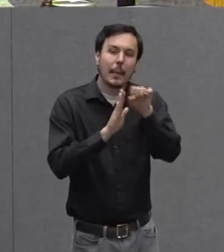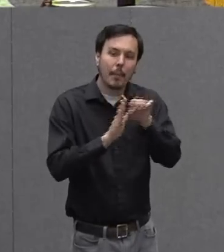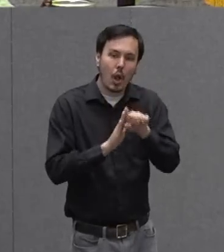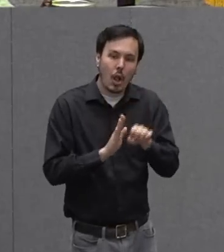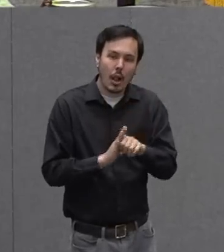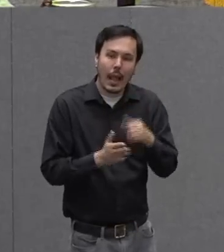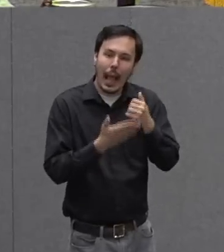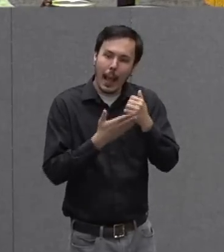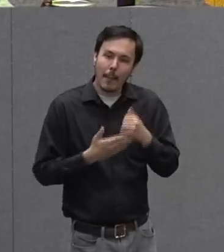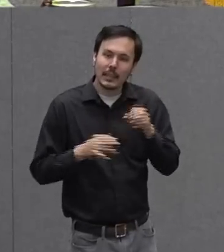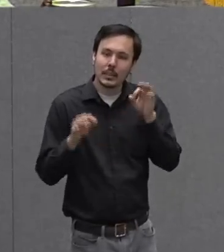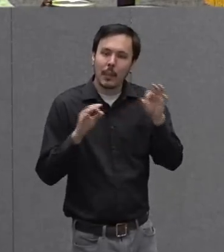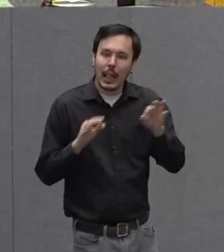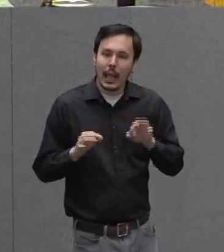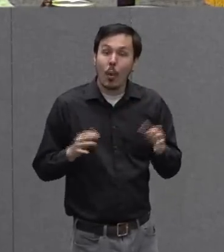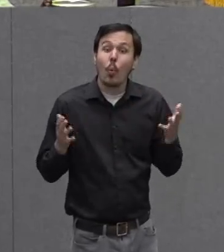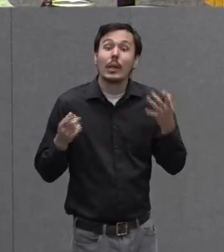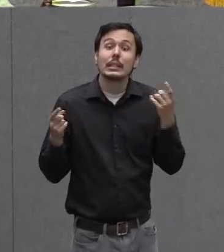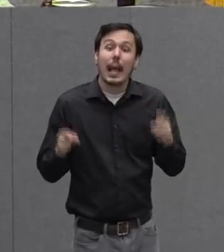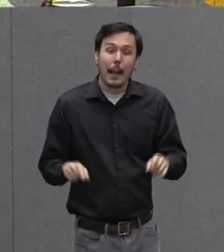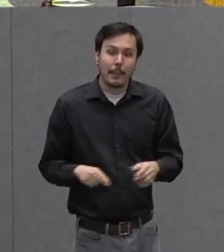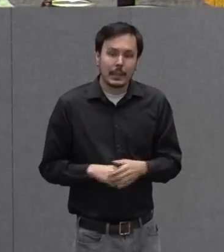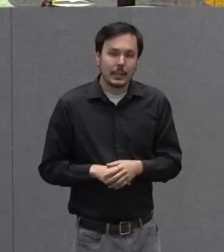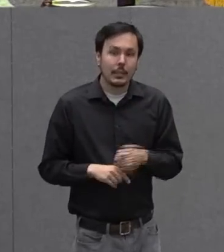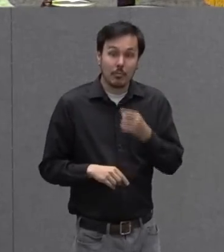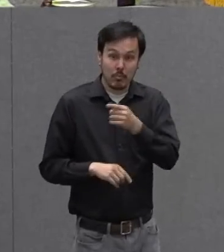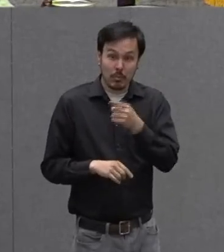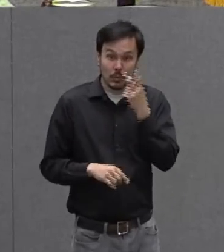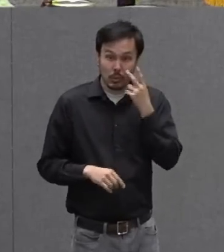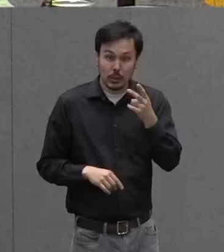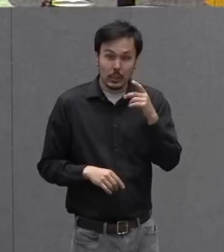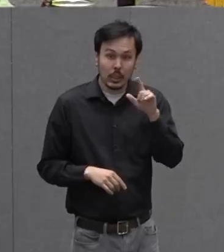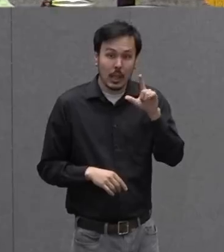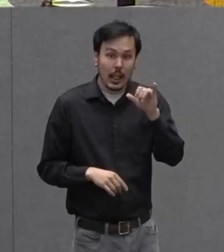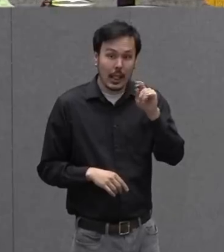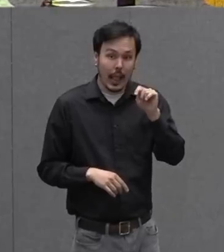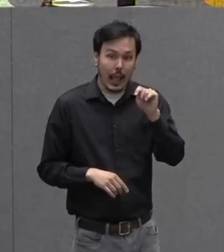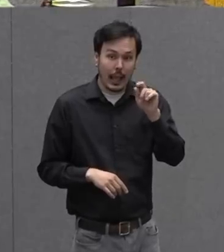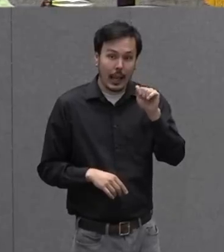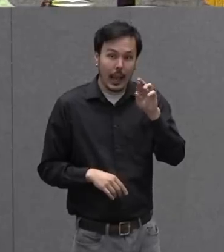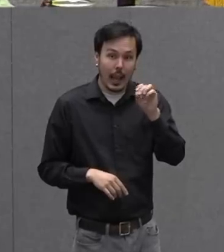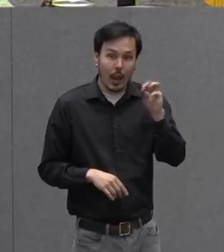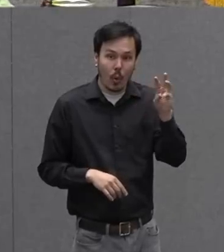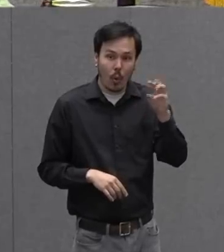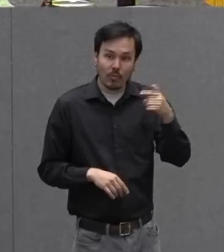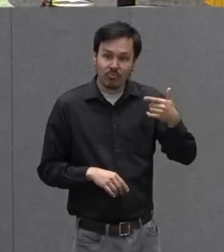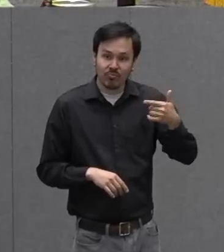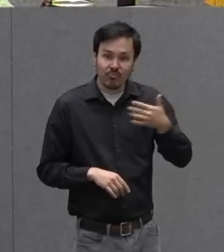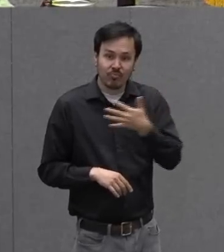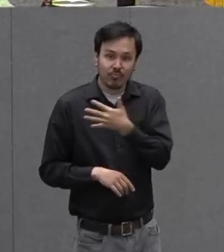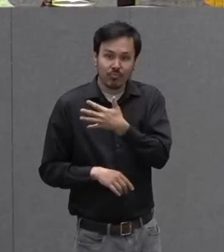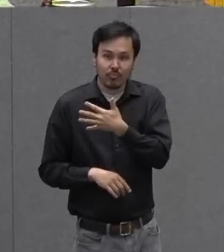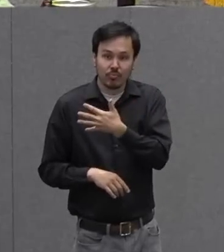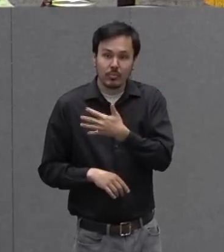So if this is light, these arrows pointing at this straight line, I'm seeing this straight line